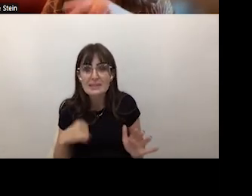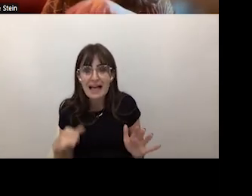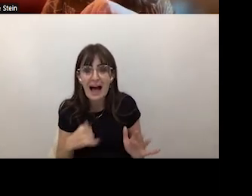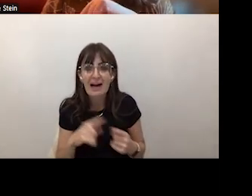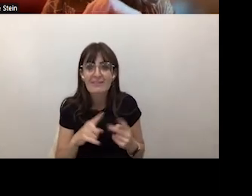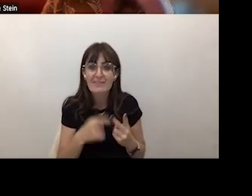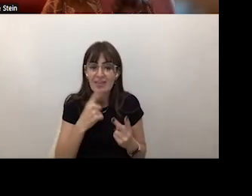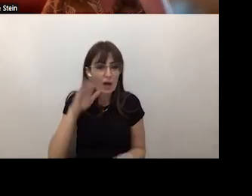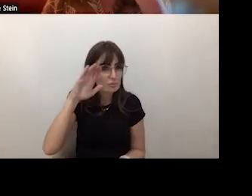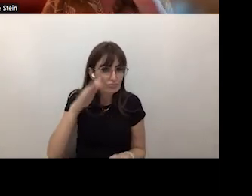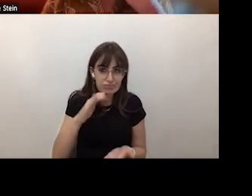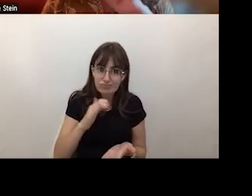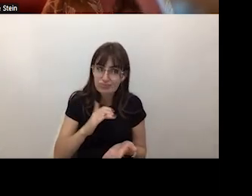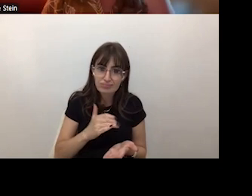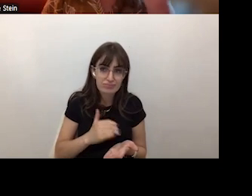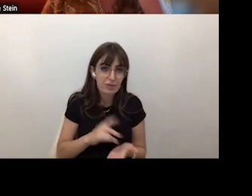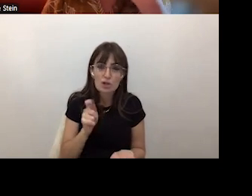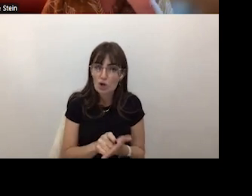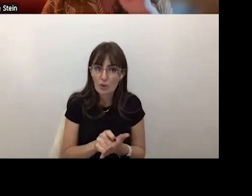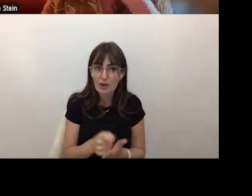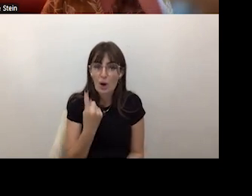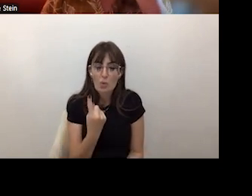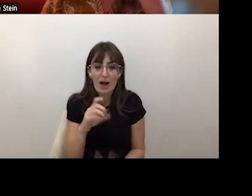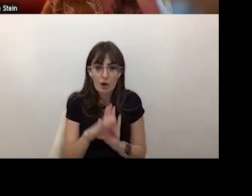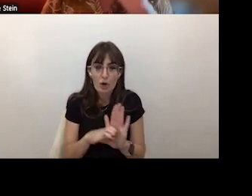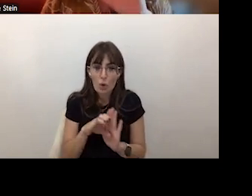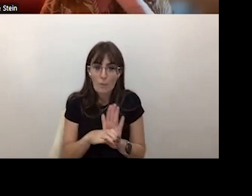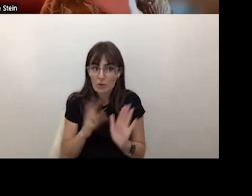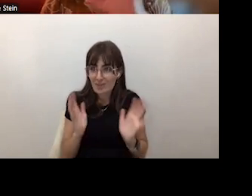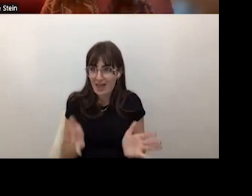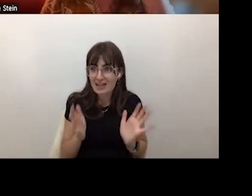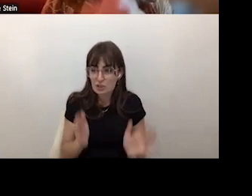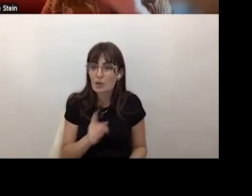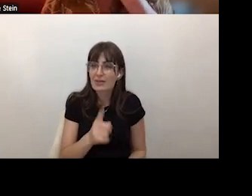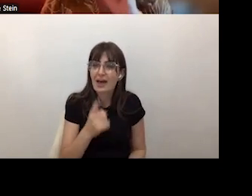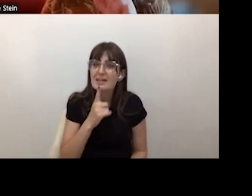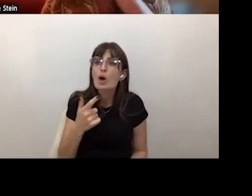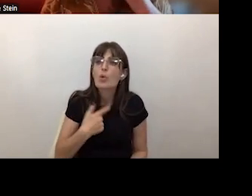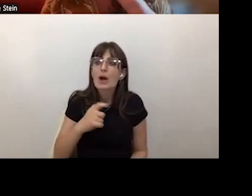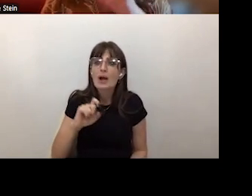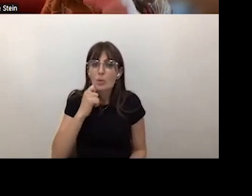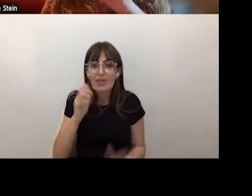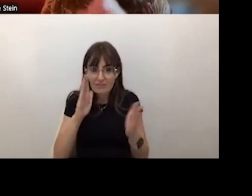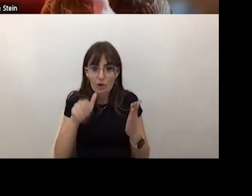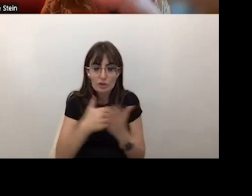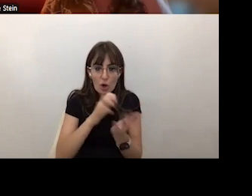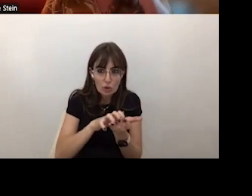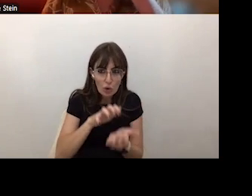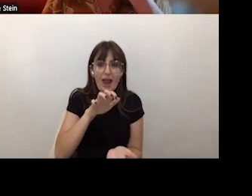declining donor base. They had one computer. They said they would focus on collecting data, and they